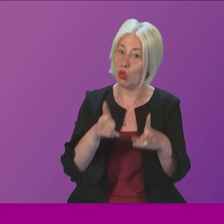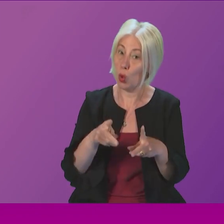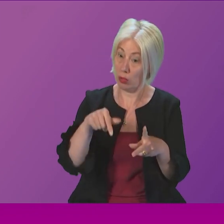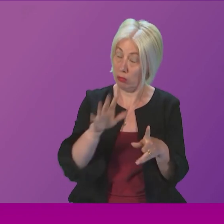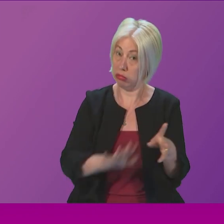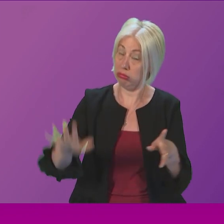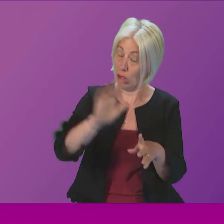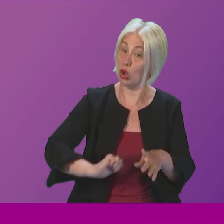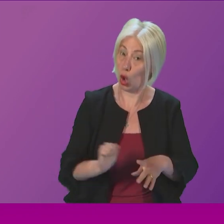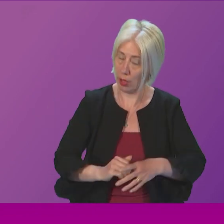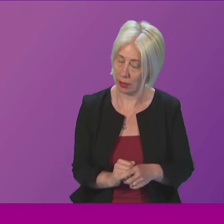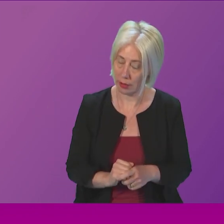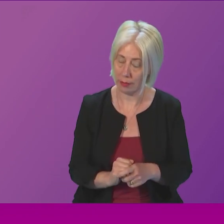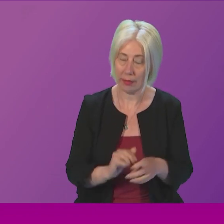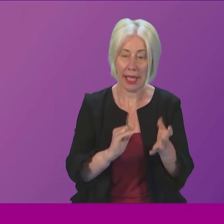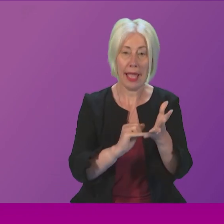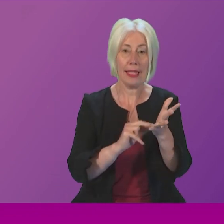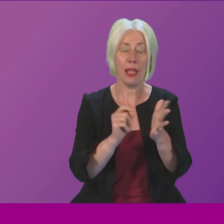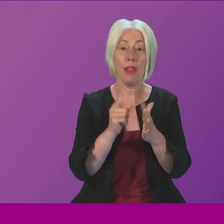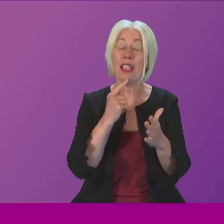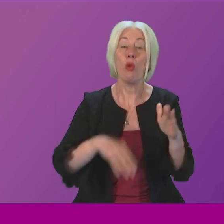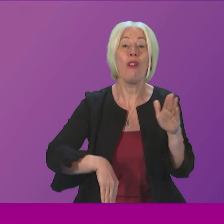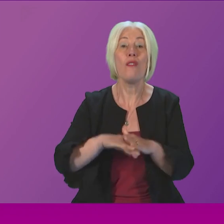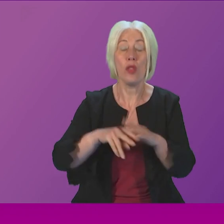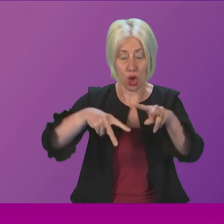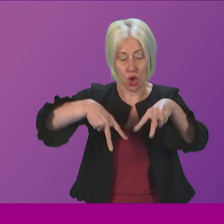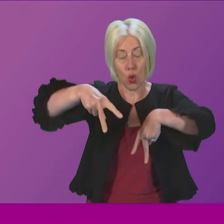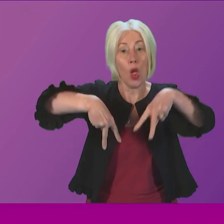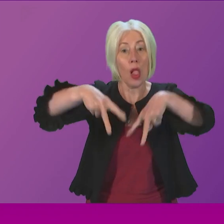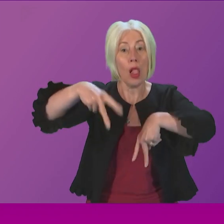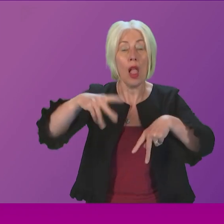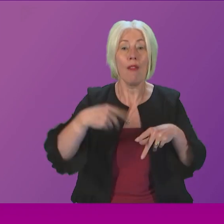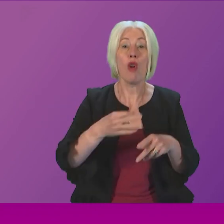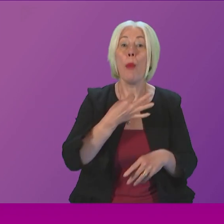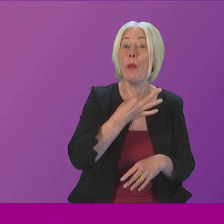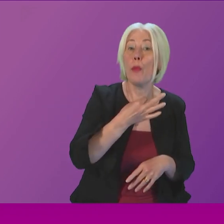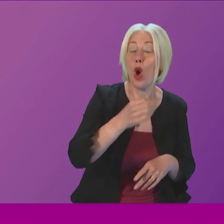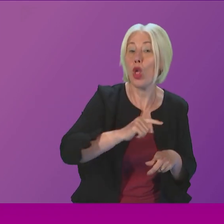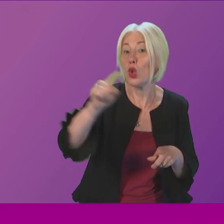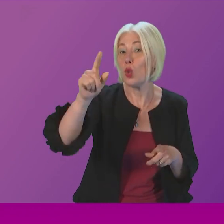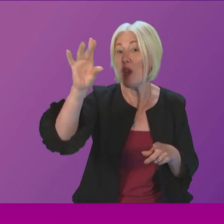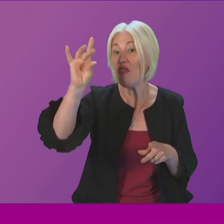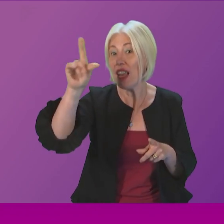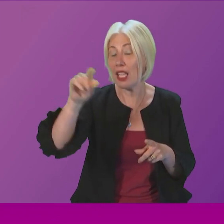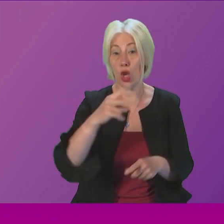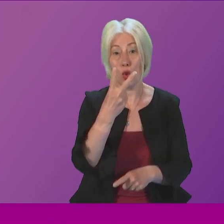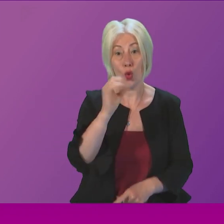The Scottish National Party promised to fully dual the A9 from Perth to Inverness in its